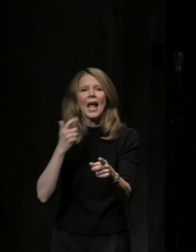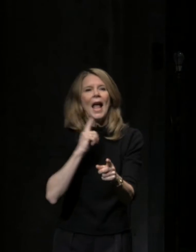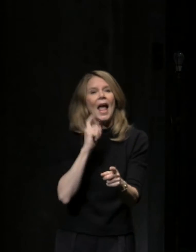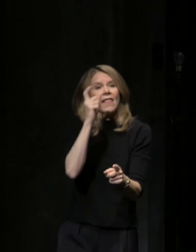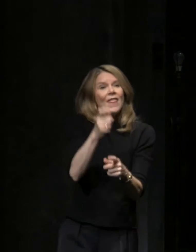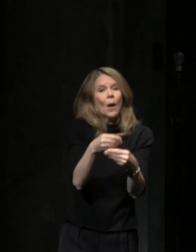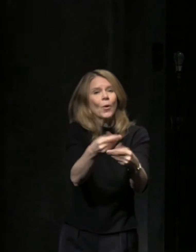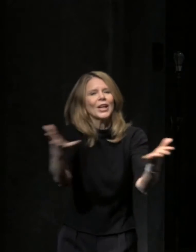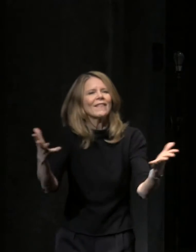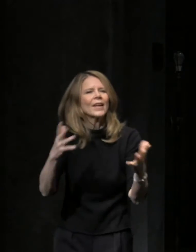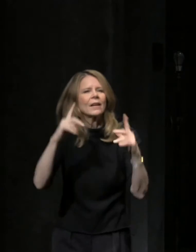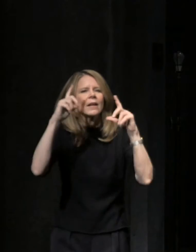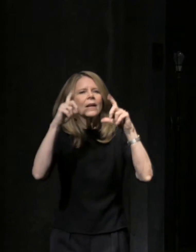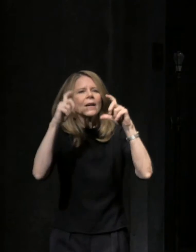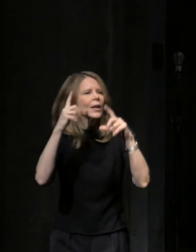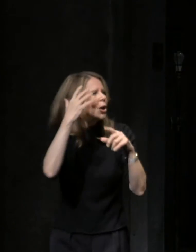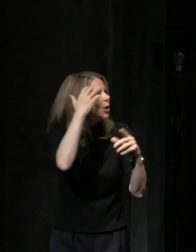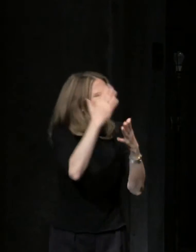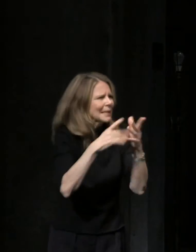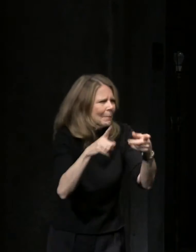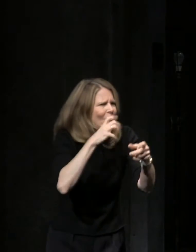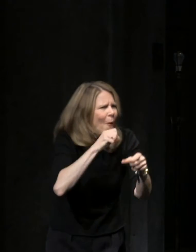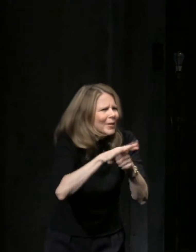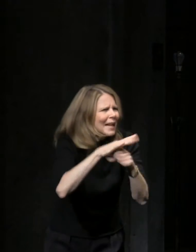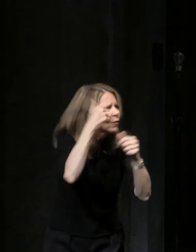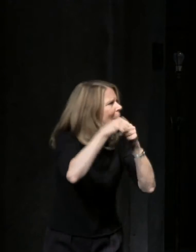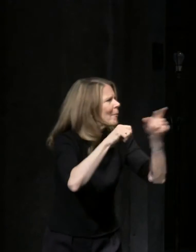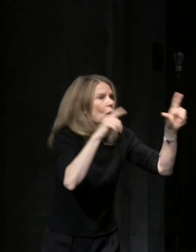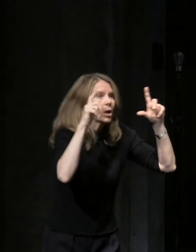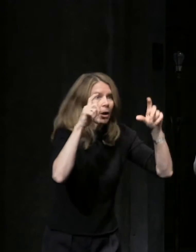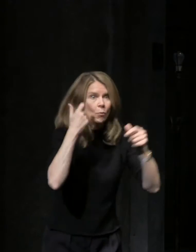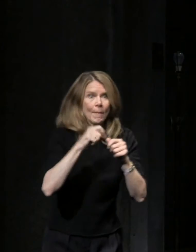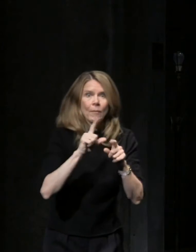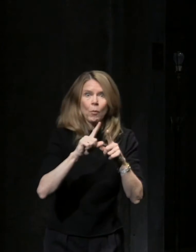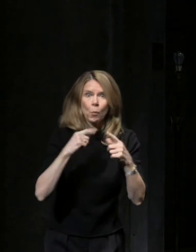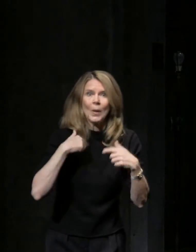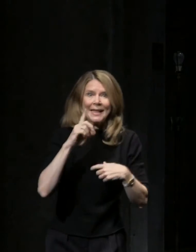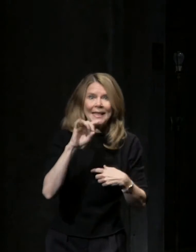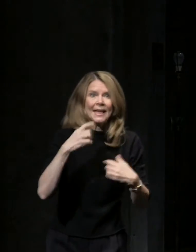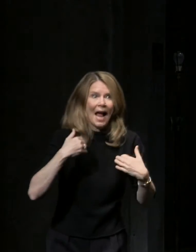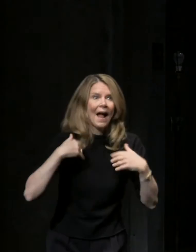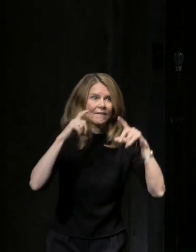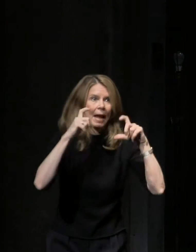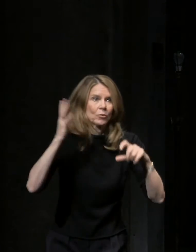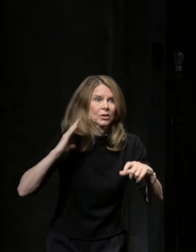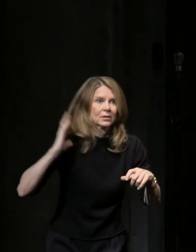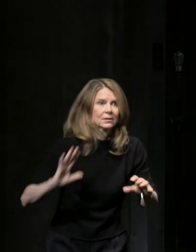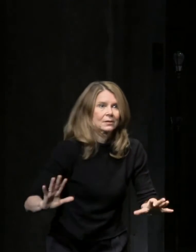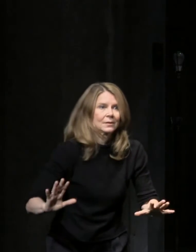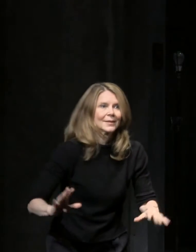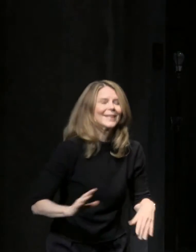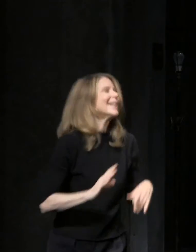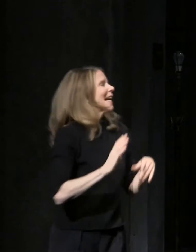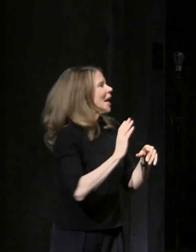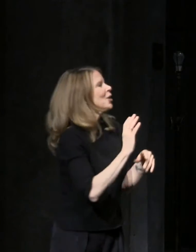Some of you are old enough to remember cameras. They had their cameras out in the